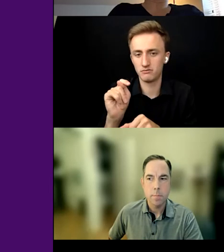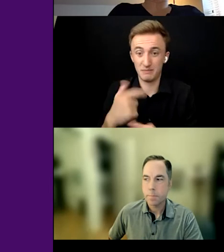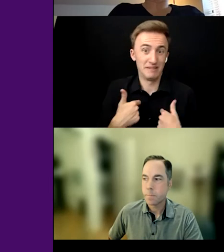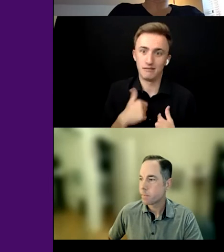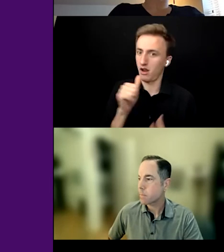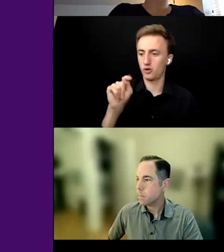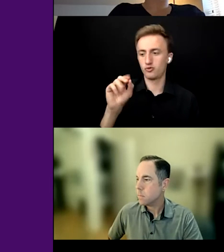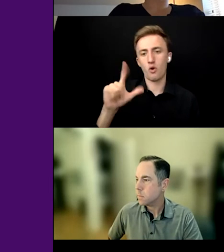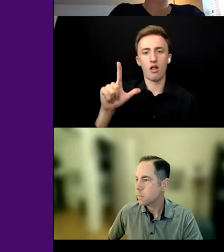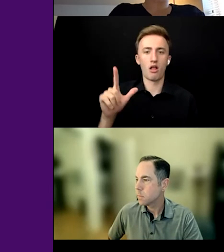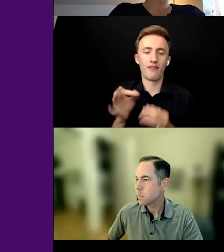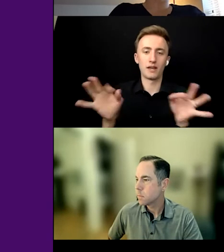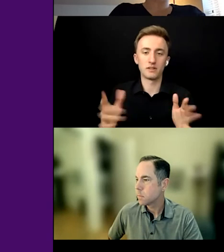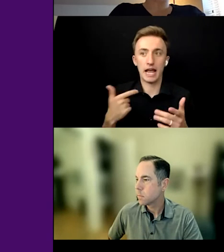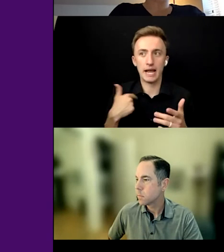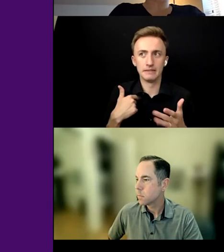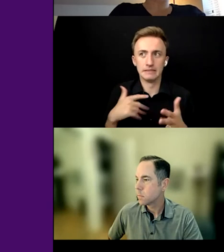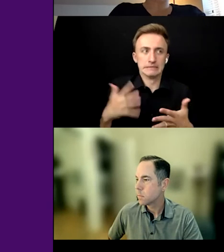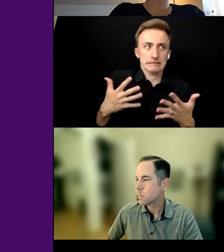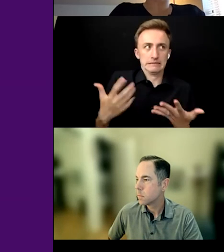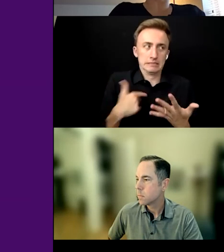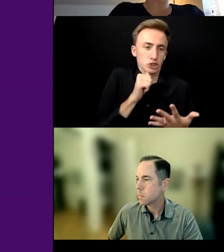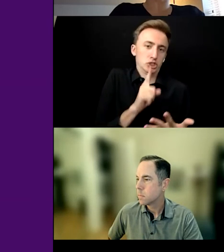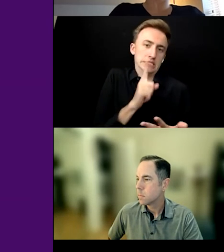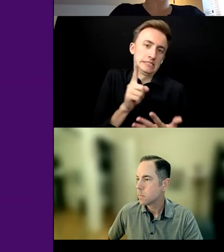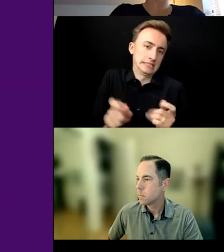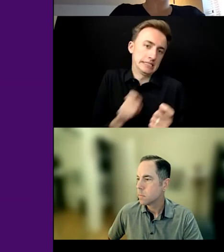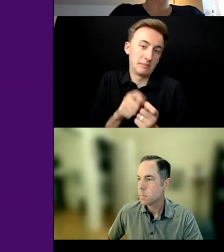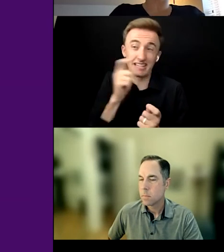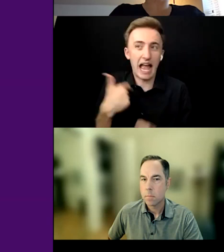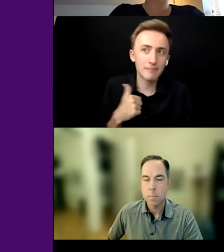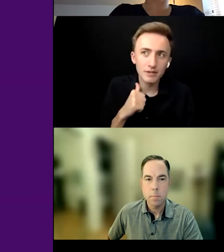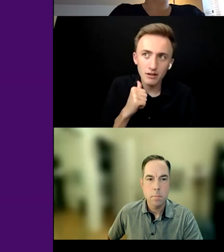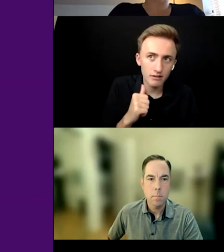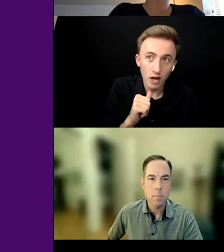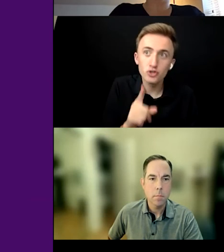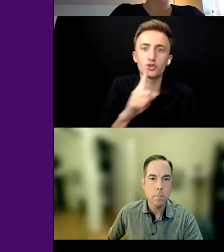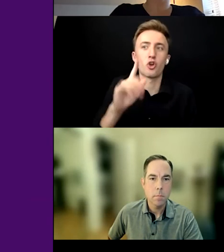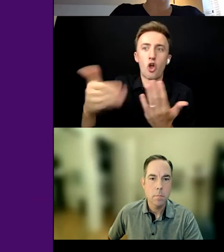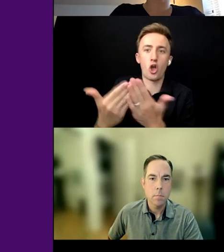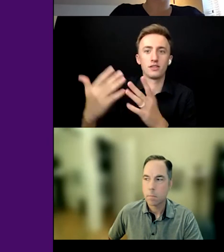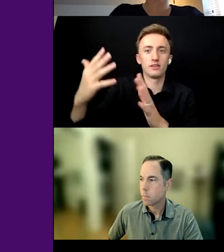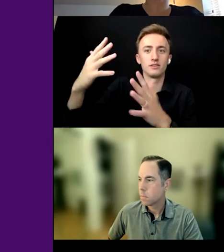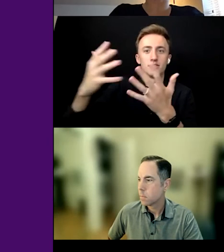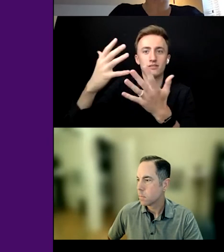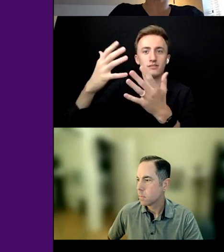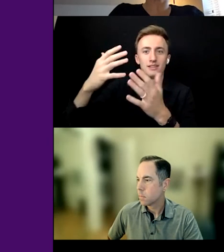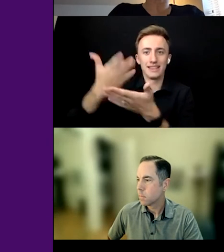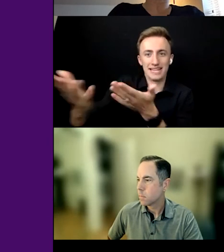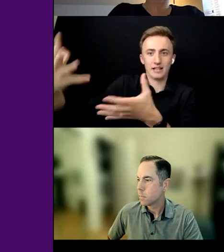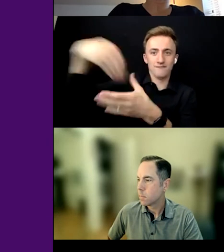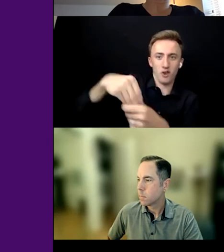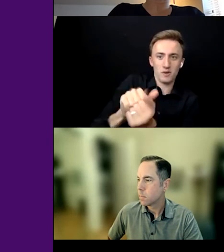I am hesitant to say much or more on that, because I understand to the extent that the tone and the